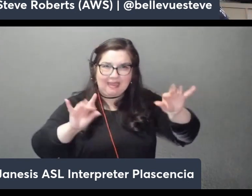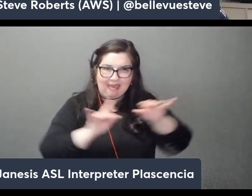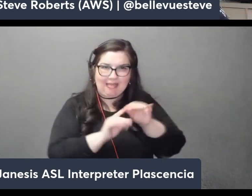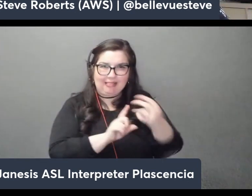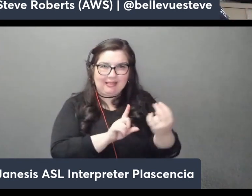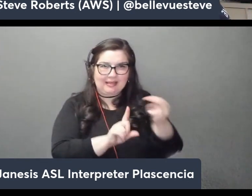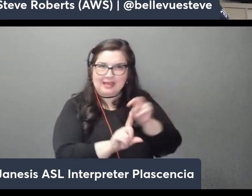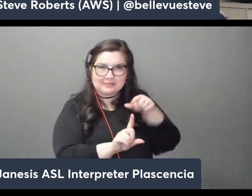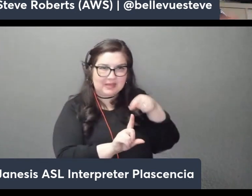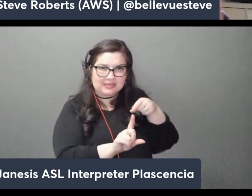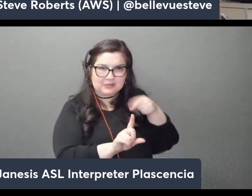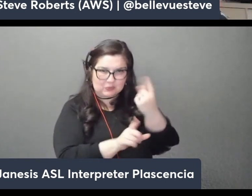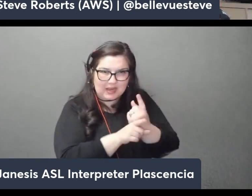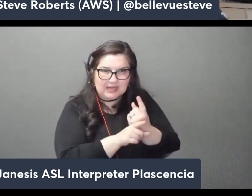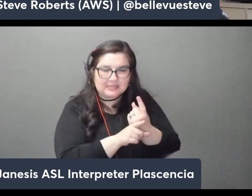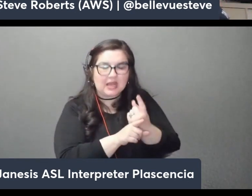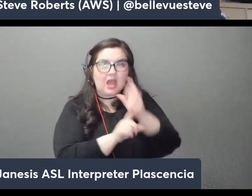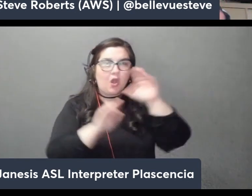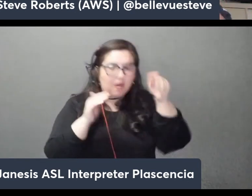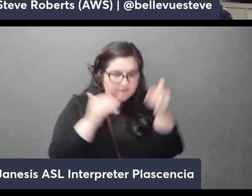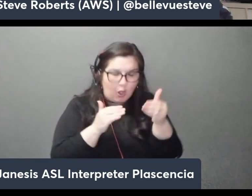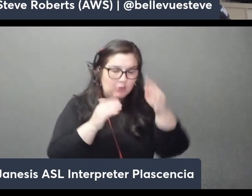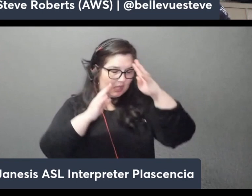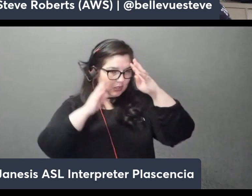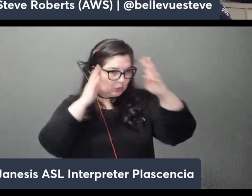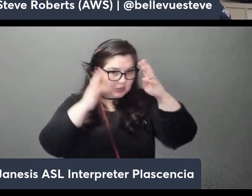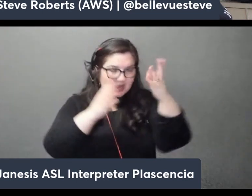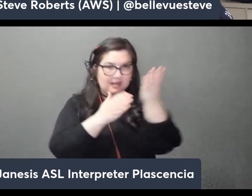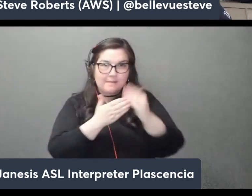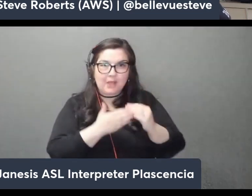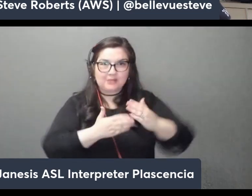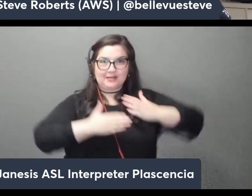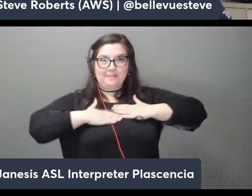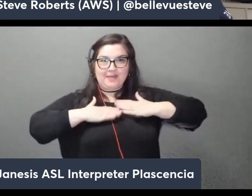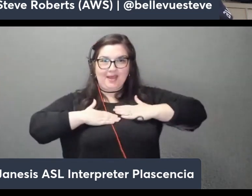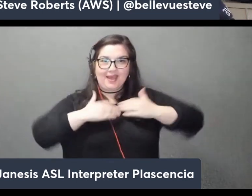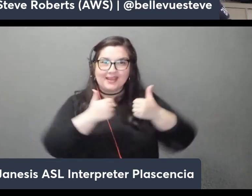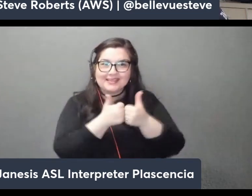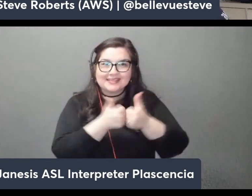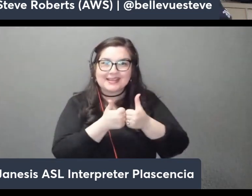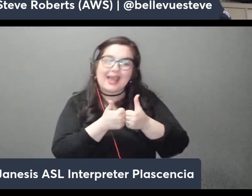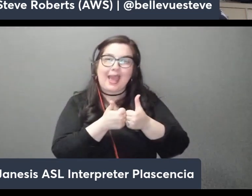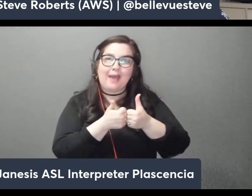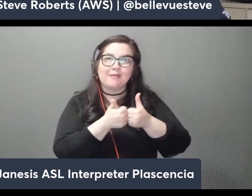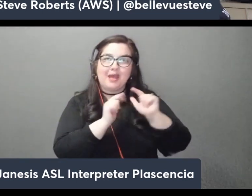Yeah. - I just focus on the creative parts of my game, let somebody else take care of the infrastructure,